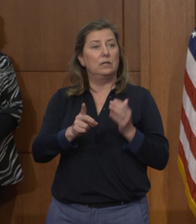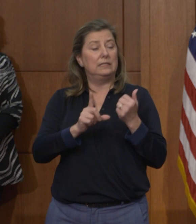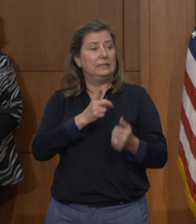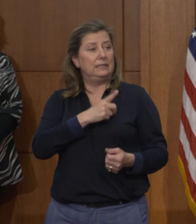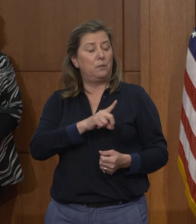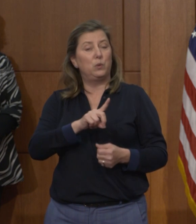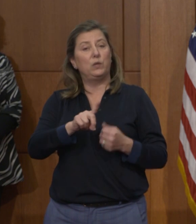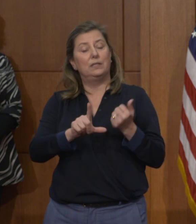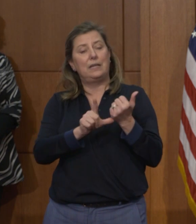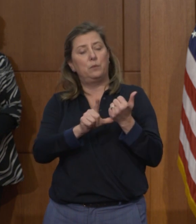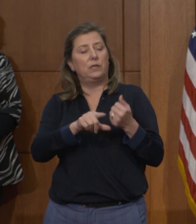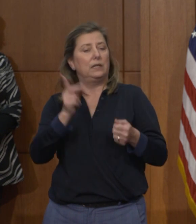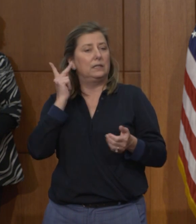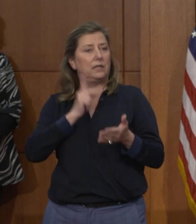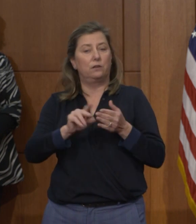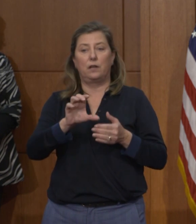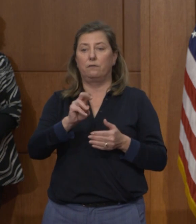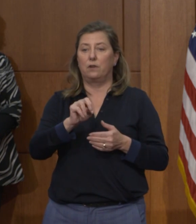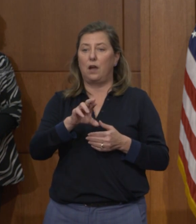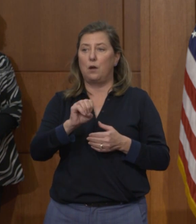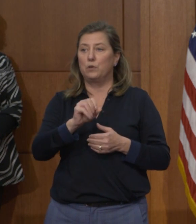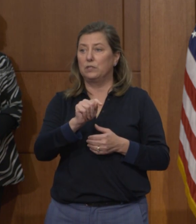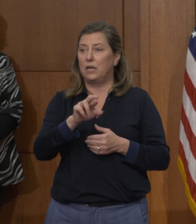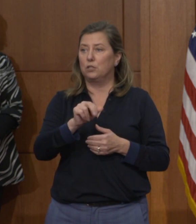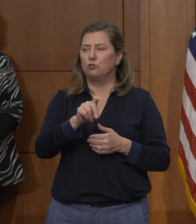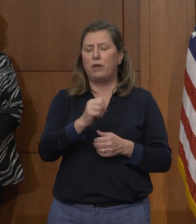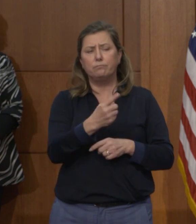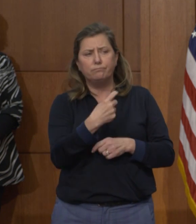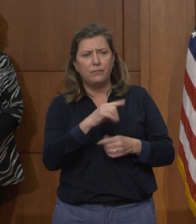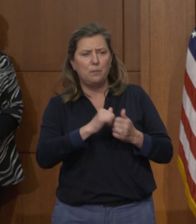The Nevara has been communicating with our businesses on a daily basis. Thank you.